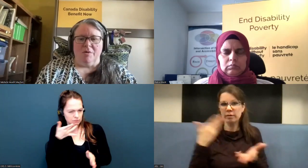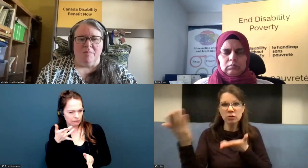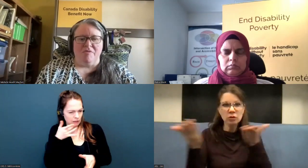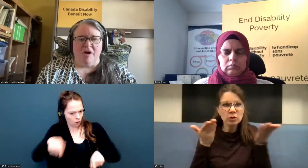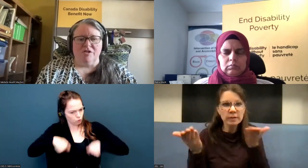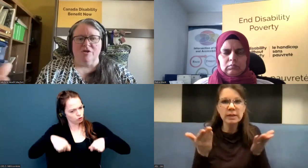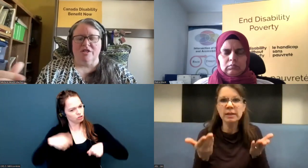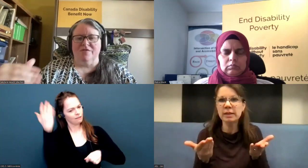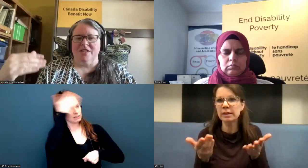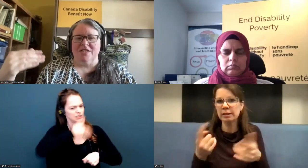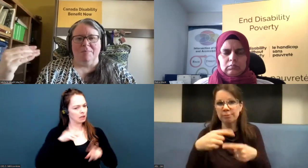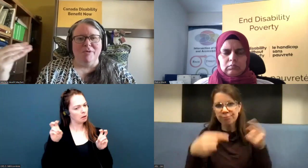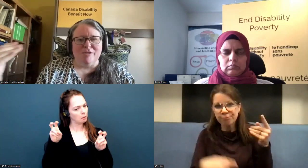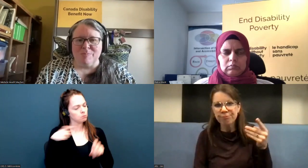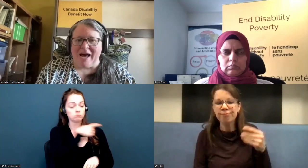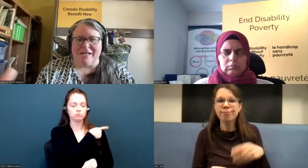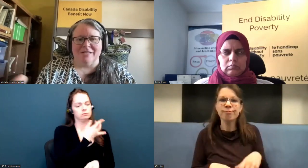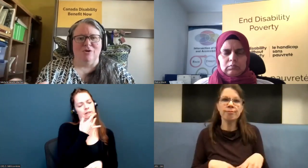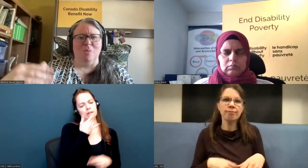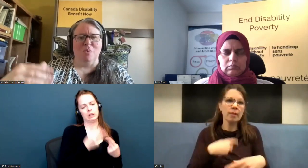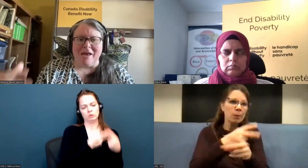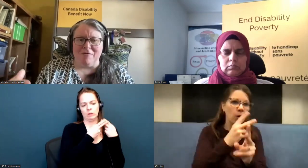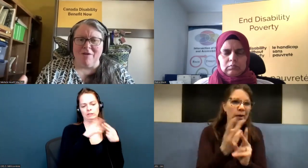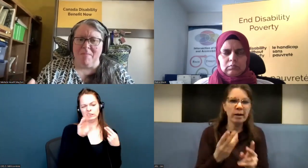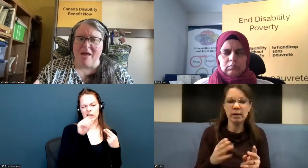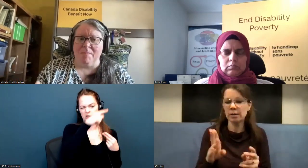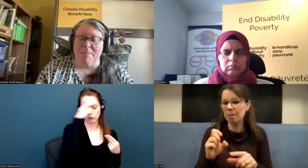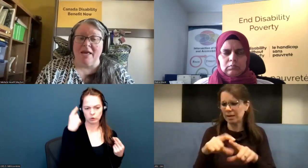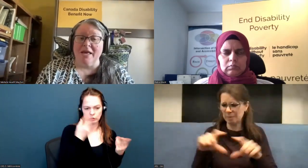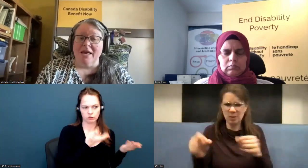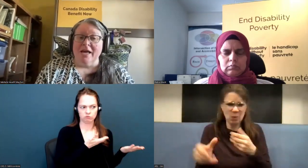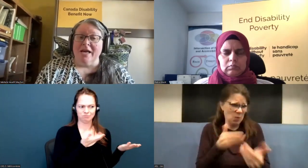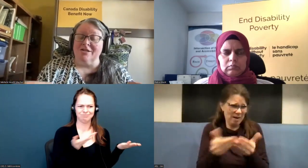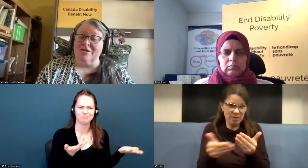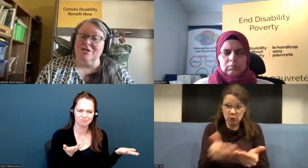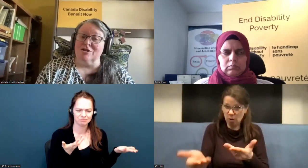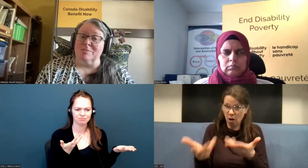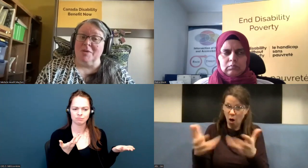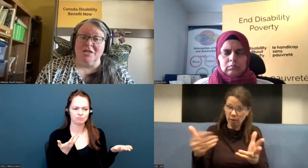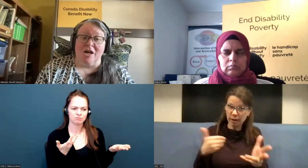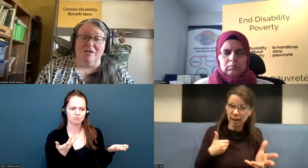OR A PRODUCT, IF IT'S A BUS PASS OR WHATEVER IT MAY BE, IT DOESN'T JUST MEAN DOLLAR FOR